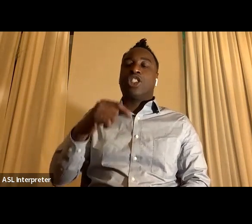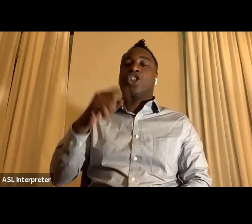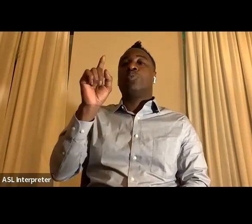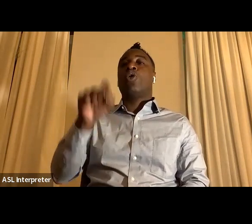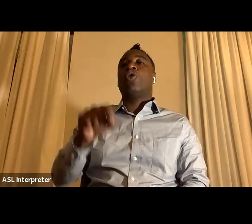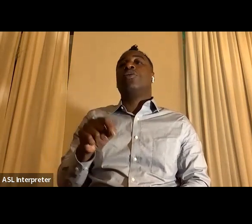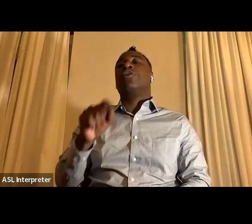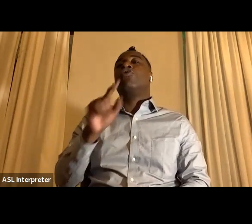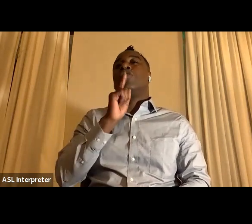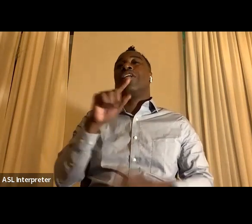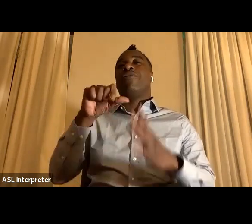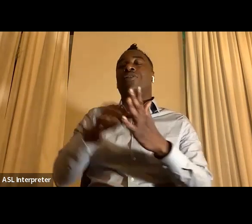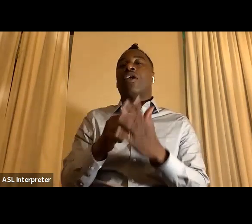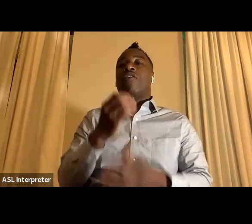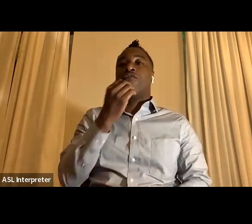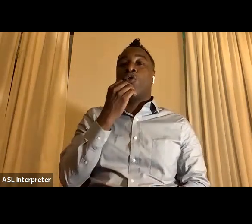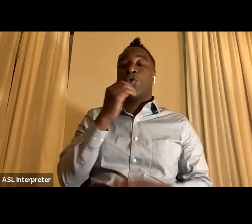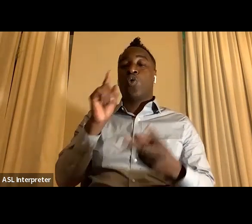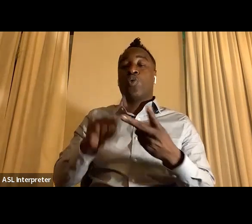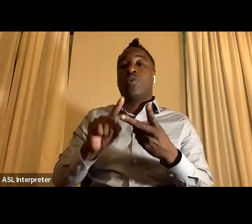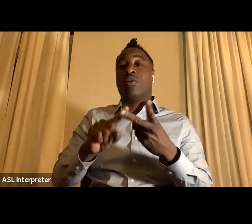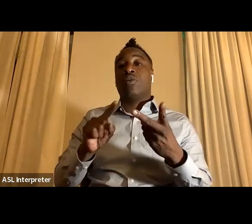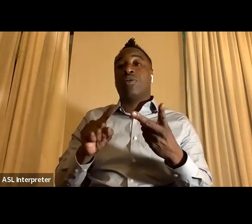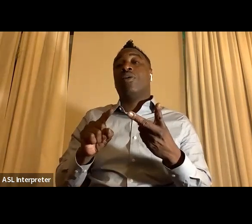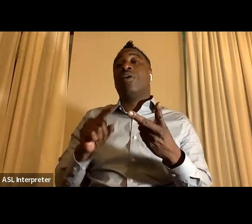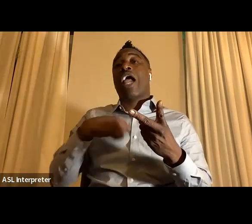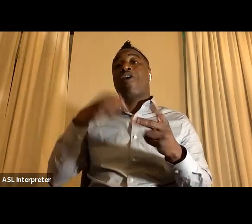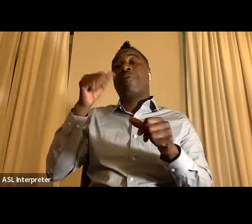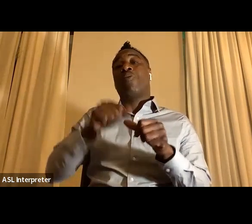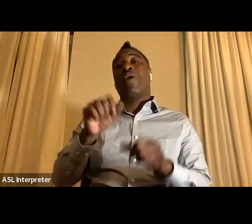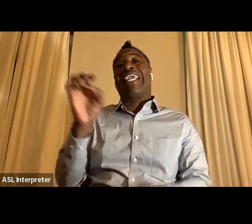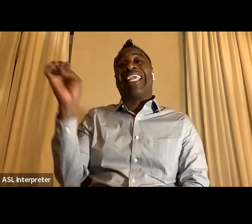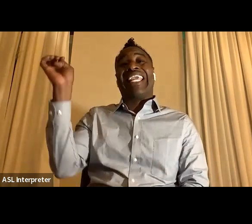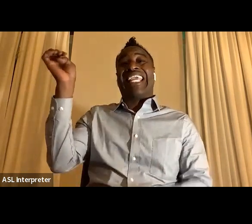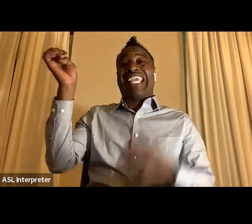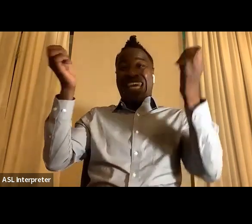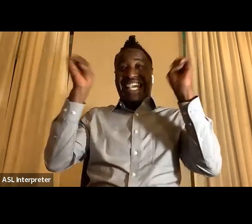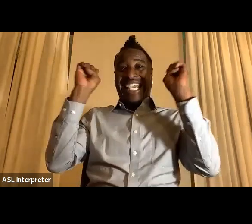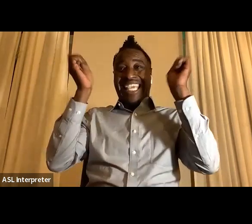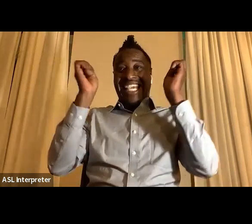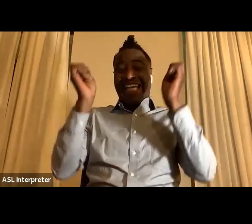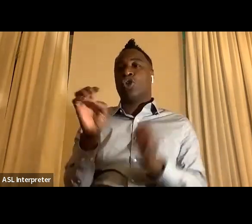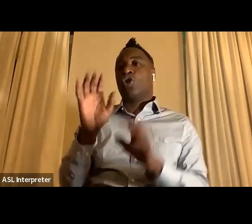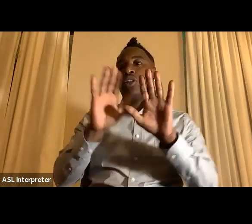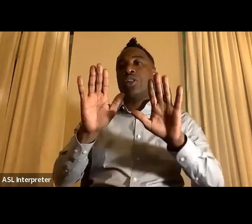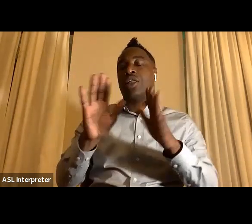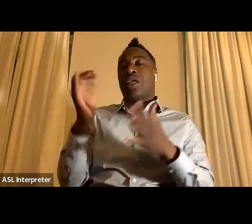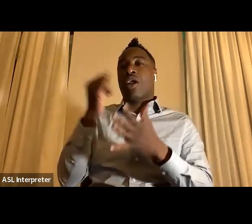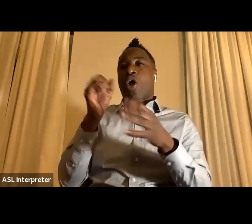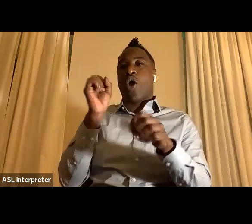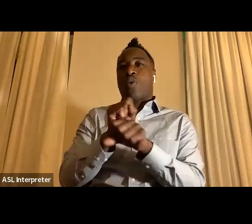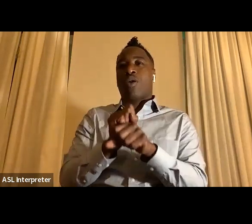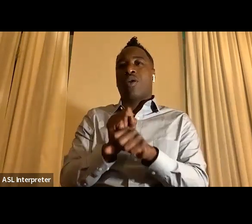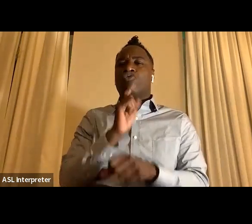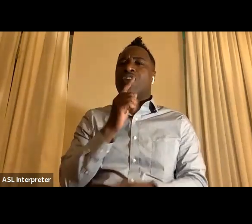your Easter Sunday piece, and I remember just looking at it for the first time and there being such a warmth to it and it felt familiar